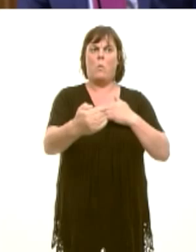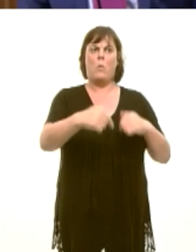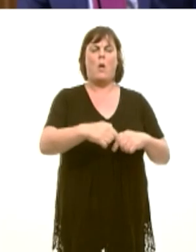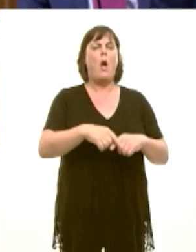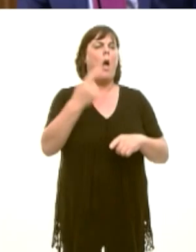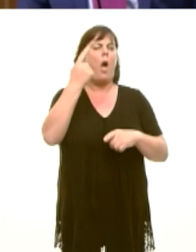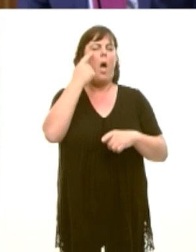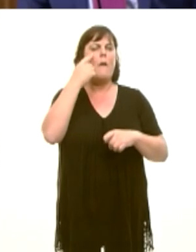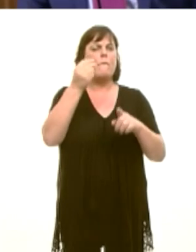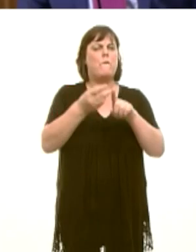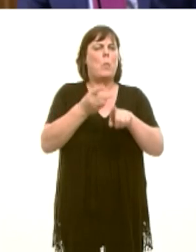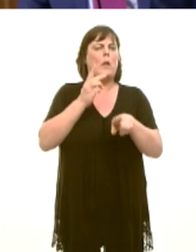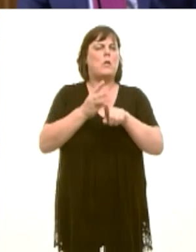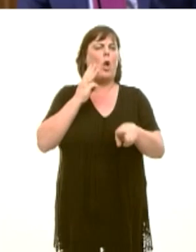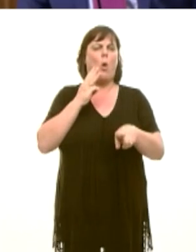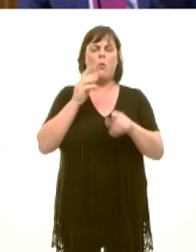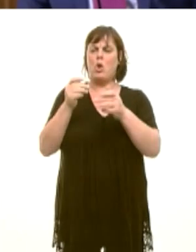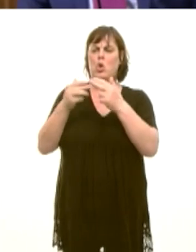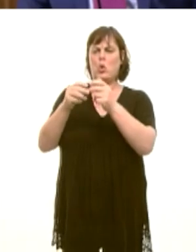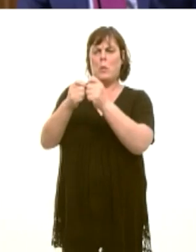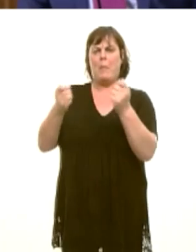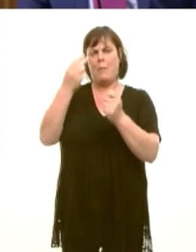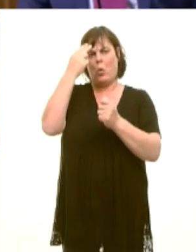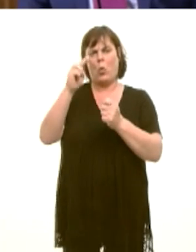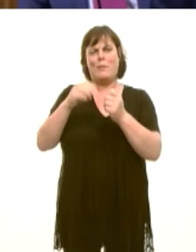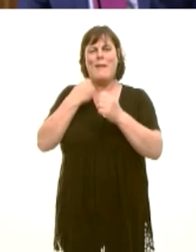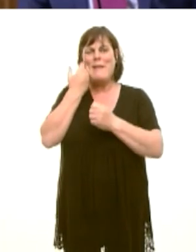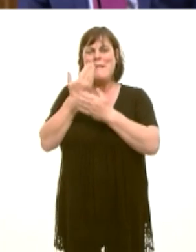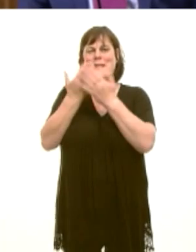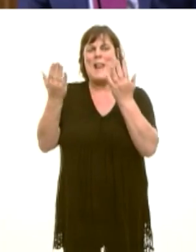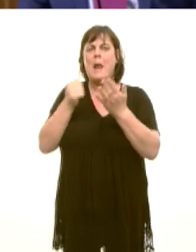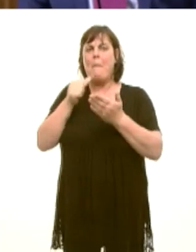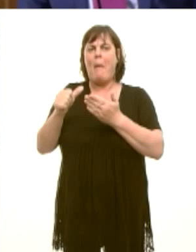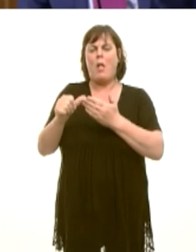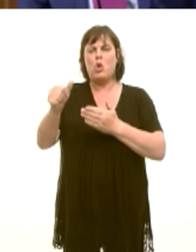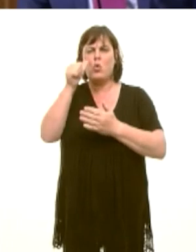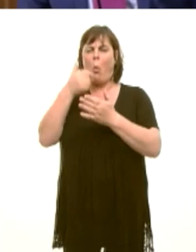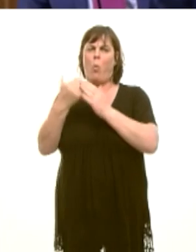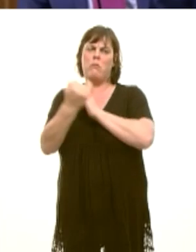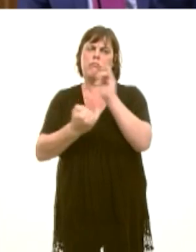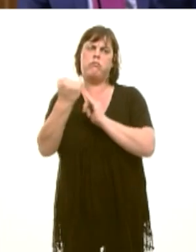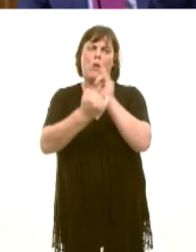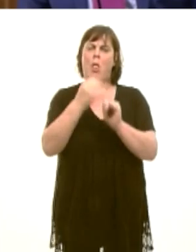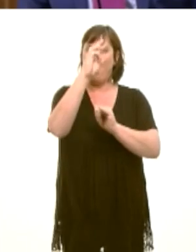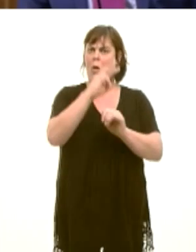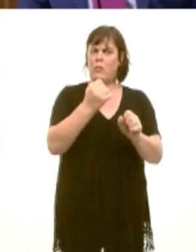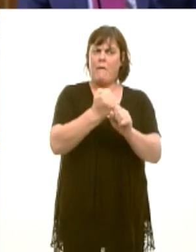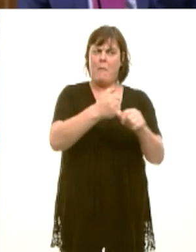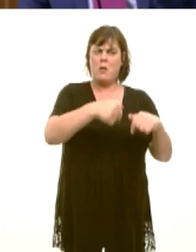ago, for example, that the ëDaily Mailí, which is no friend of the Welsh GovernmentóIím sure they would accept that as a fair judgmentówas illustrating the story of somebody who wanted